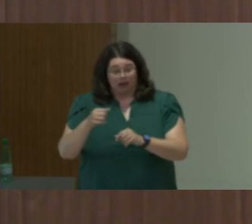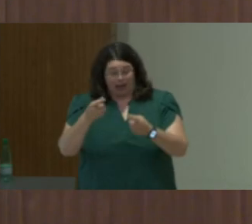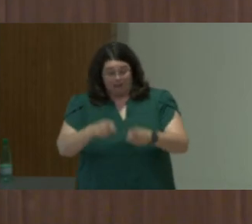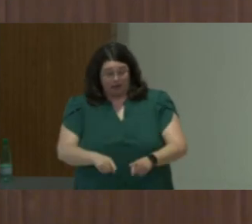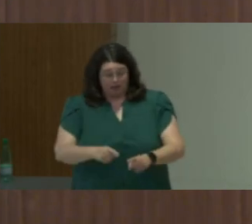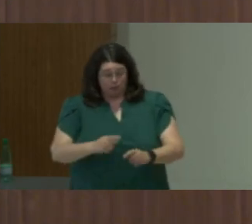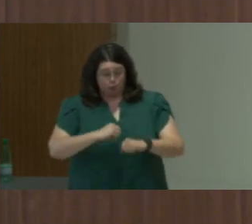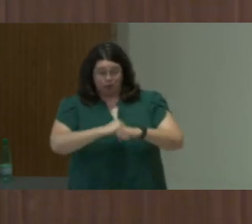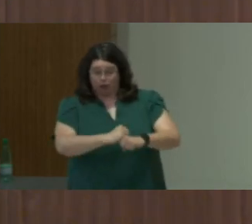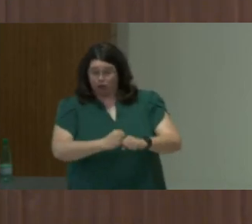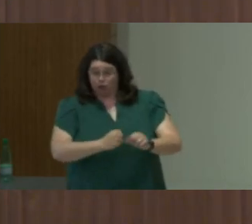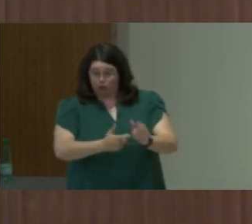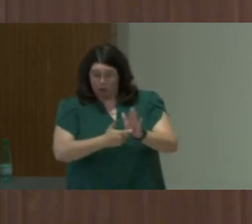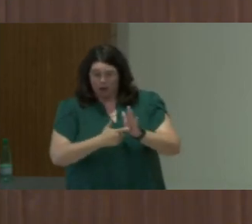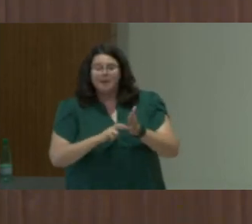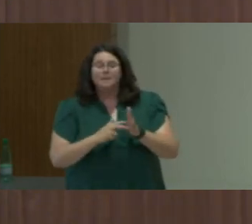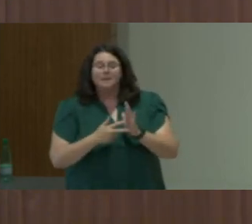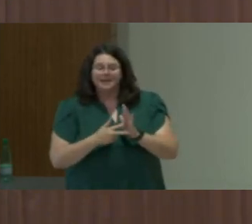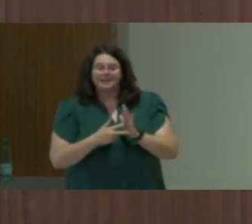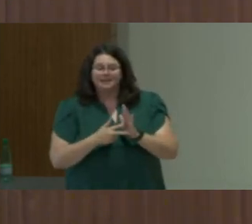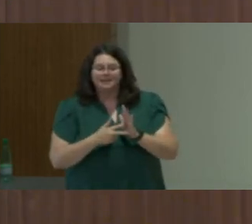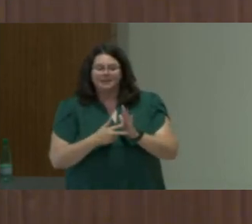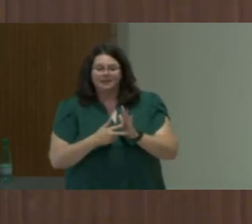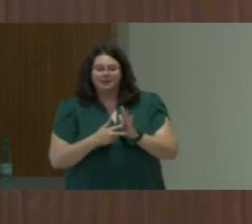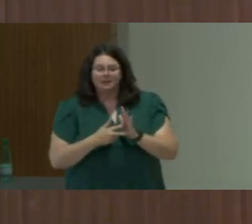and therefore allows that protection to be better tailored,